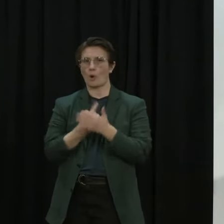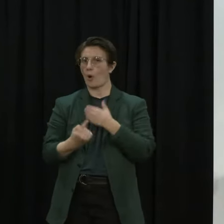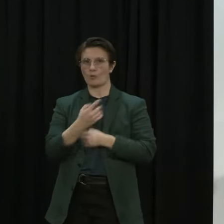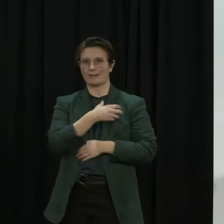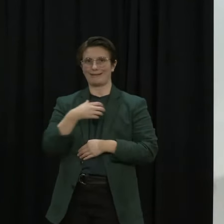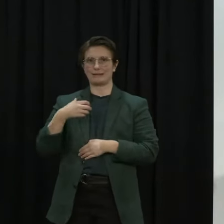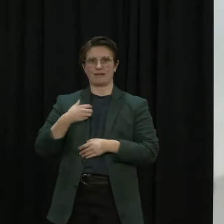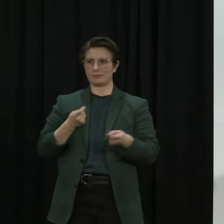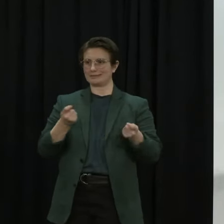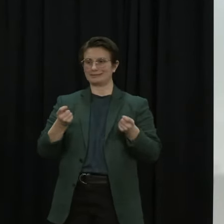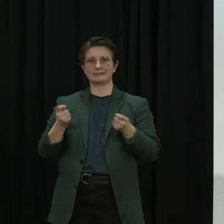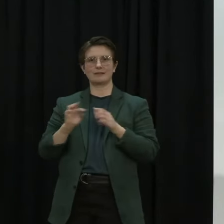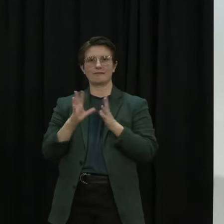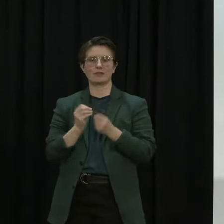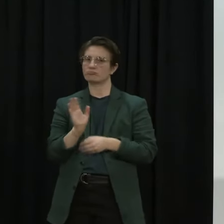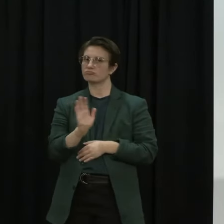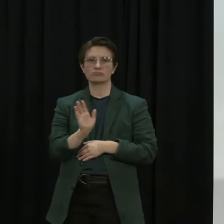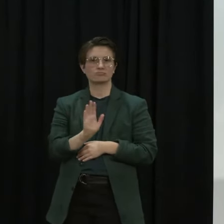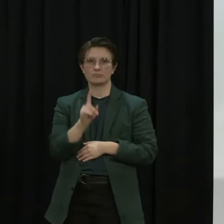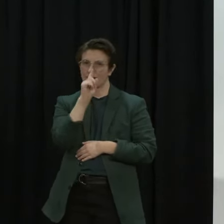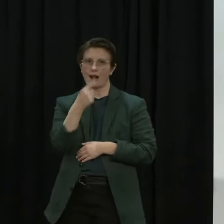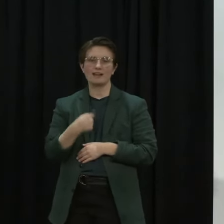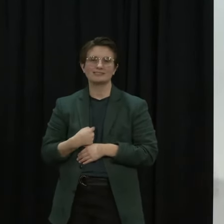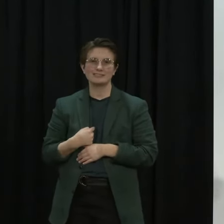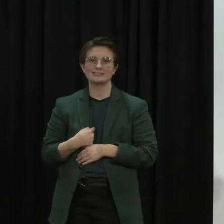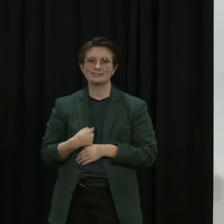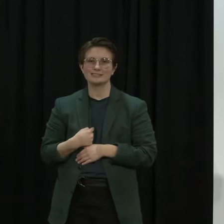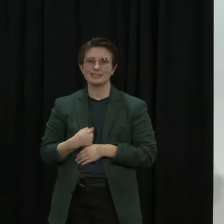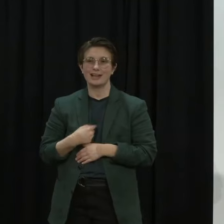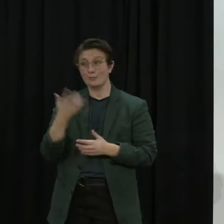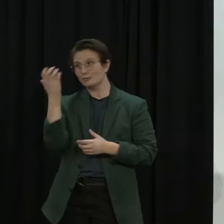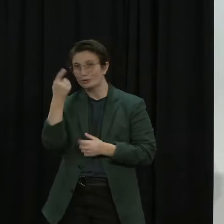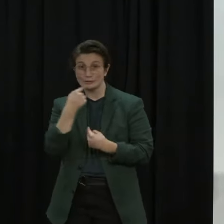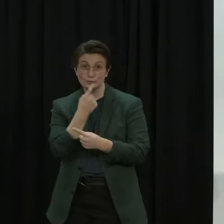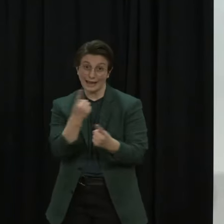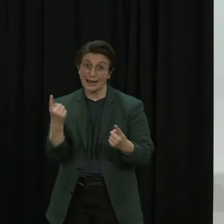but there are groups with rich connections into communities and we are asking them to contribute to the nationwide effort as well and that is why